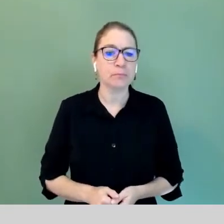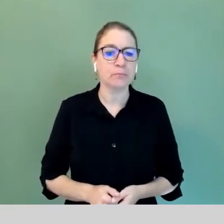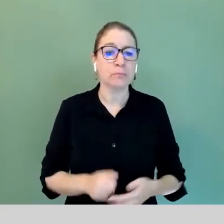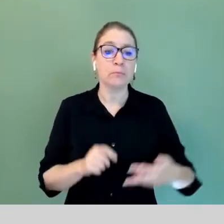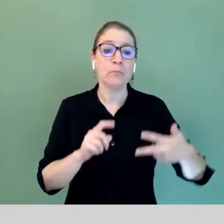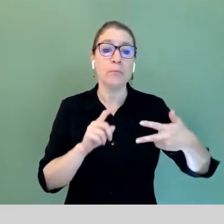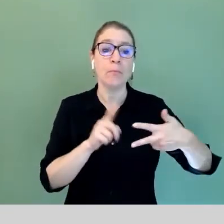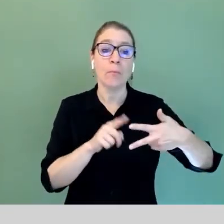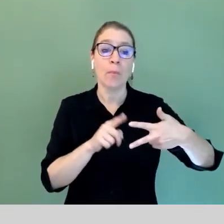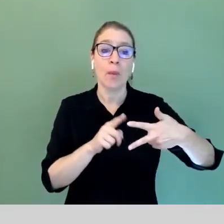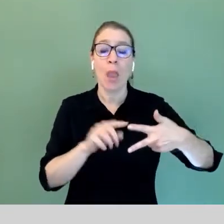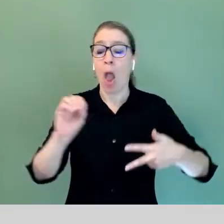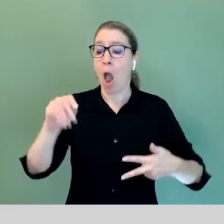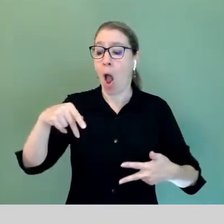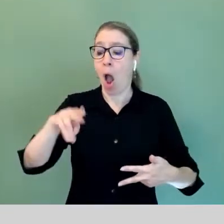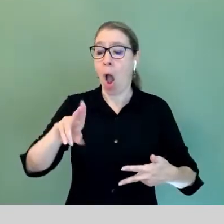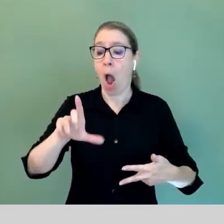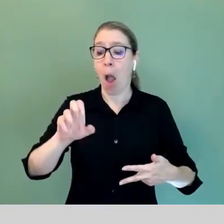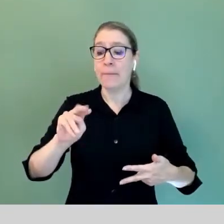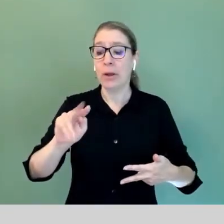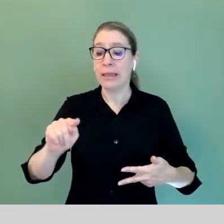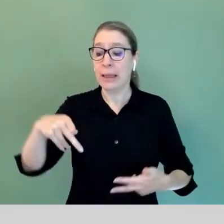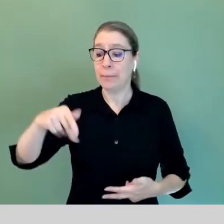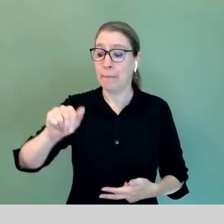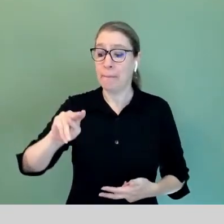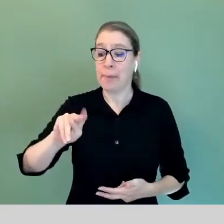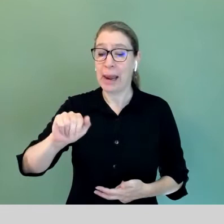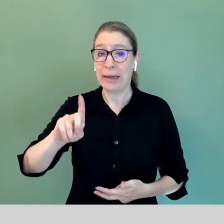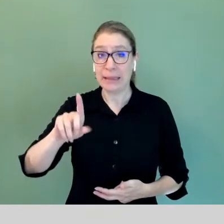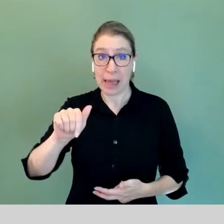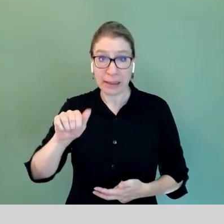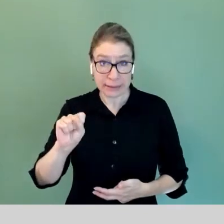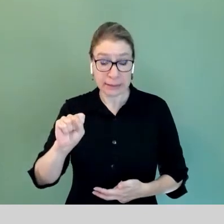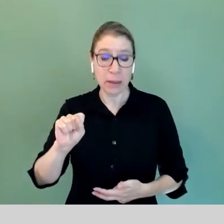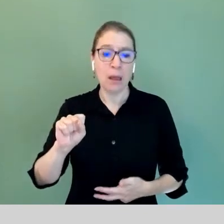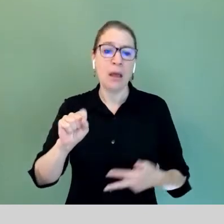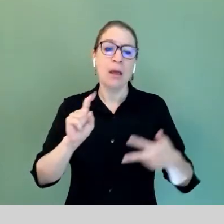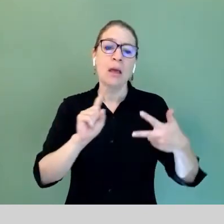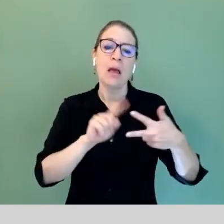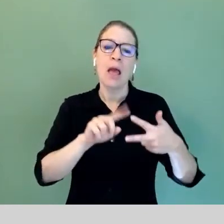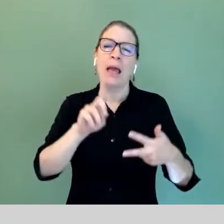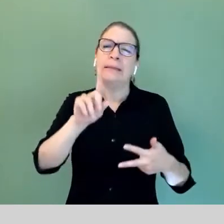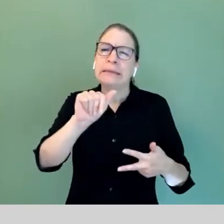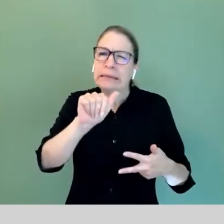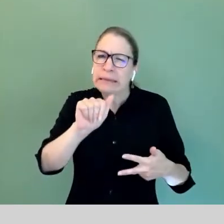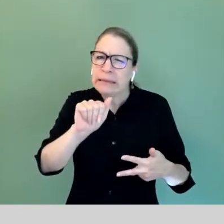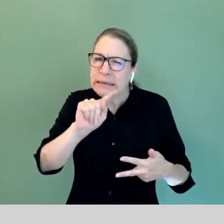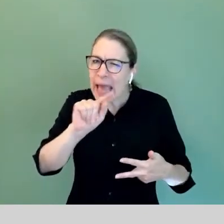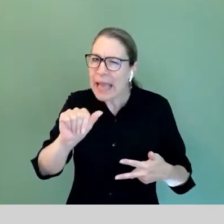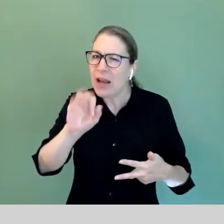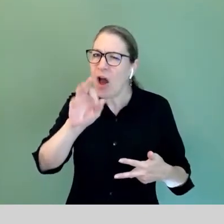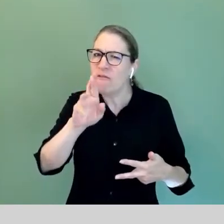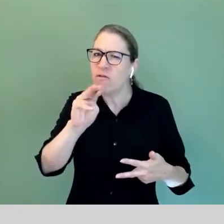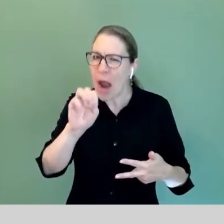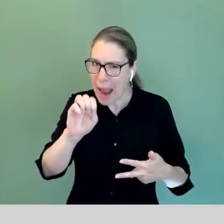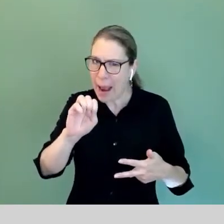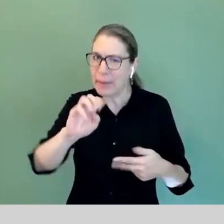There's another library called Opulent Pandas, which is a dataframe focused version of Voluptous